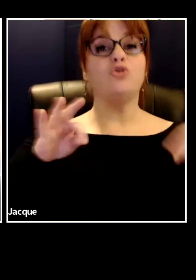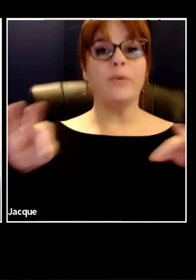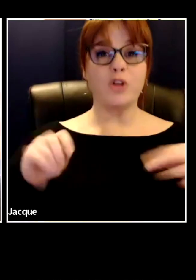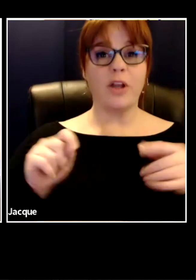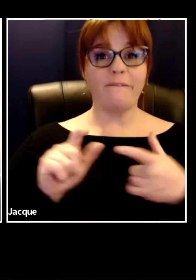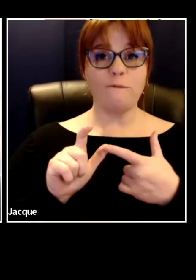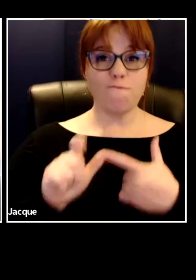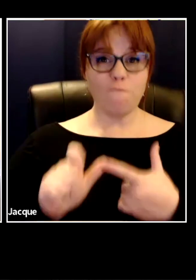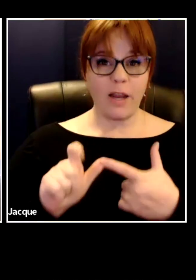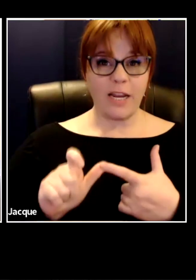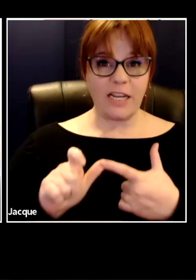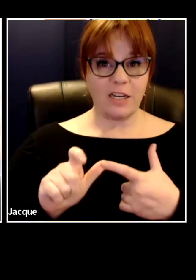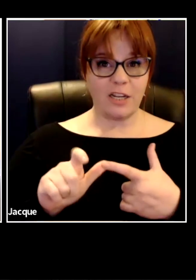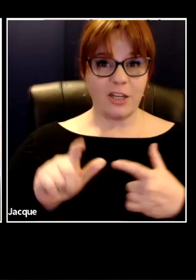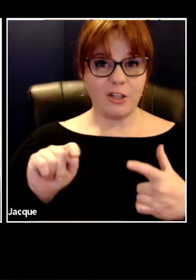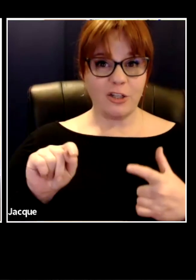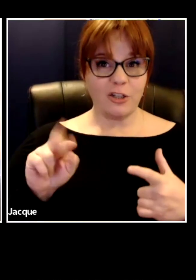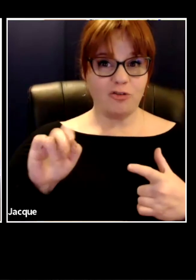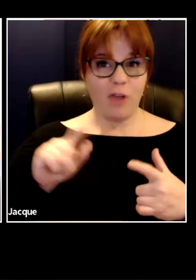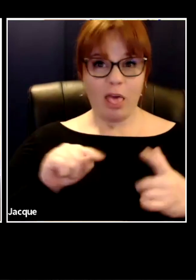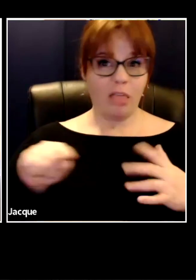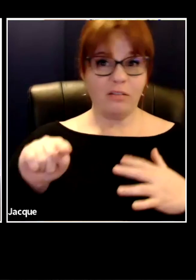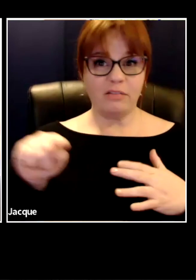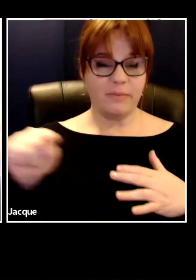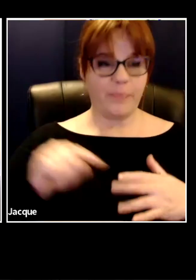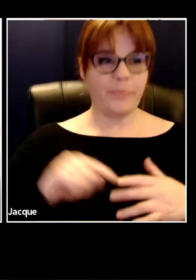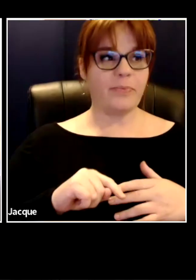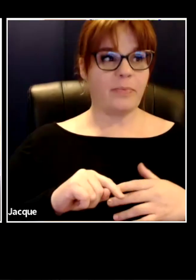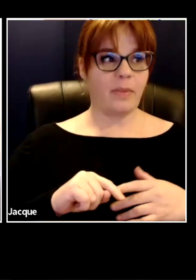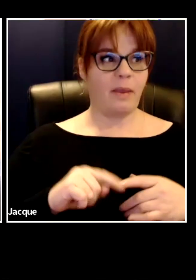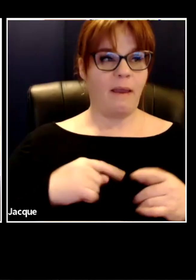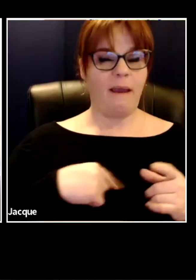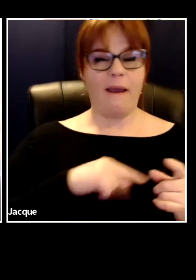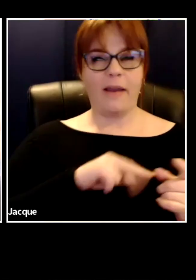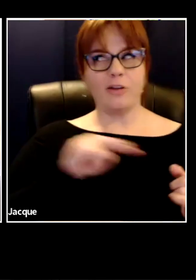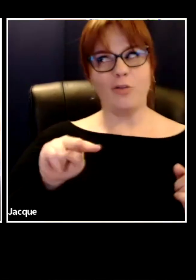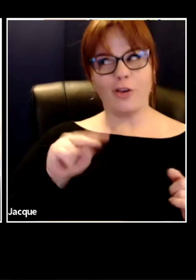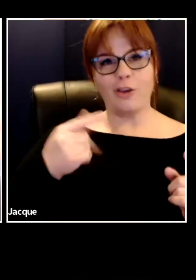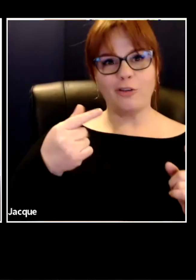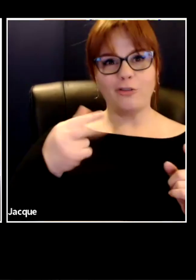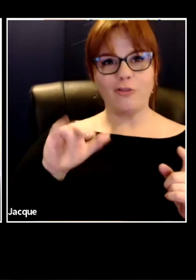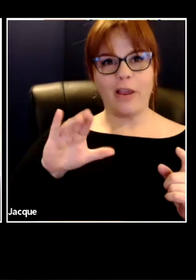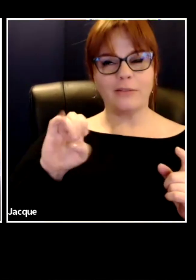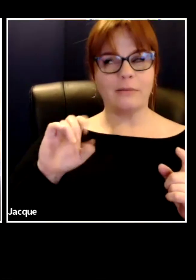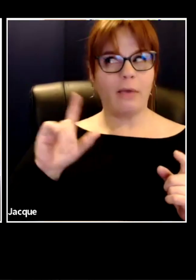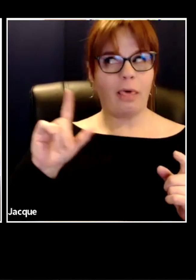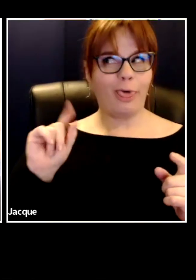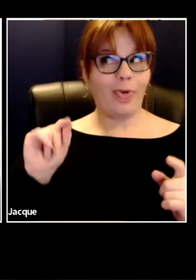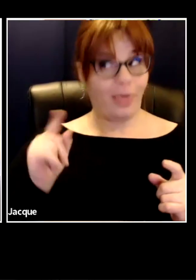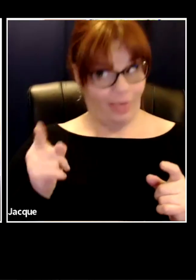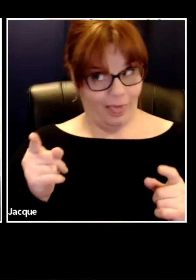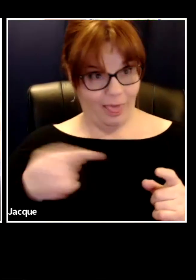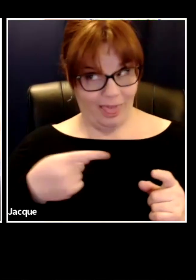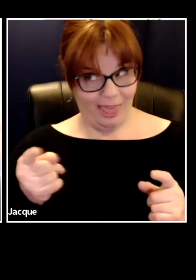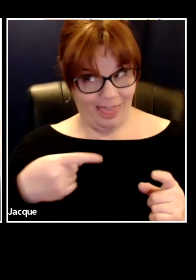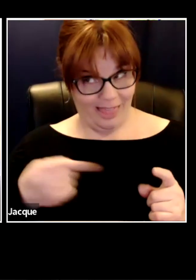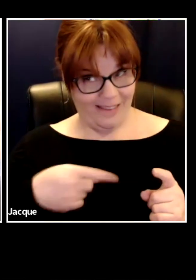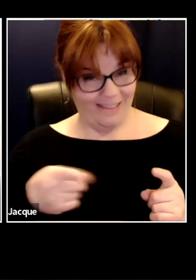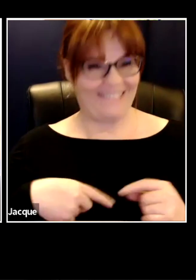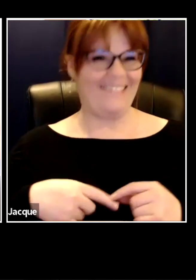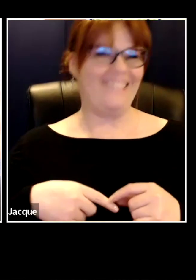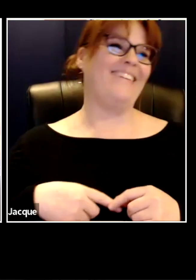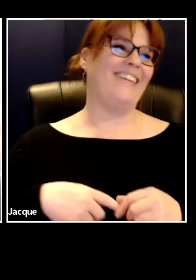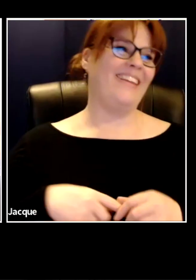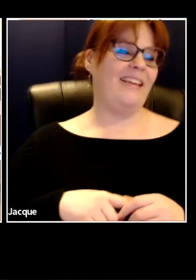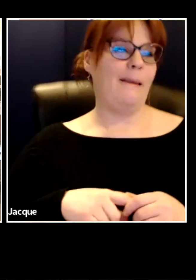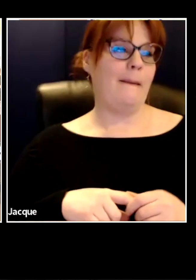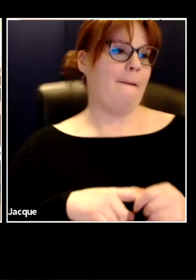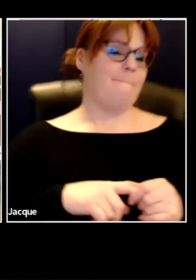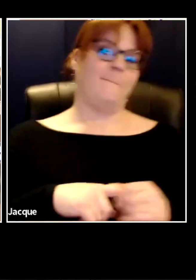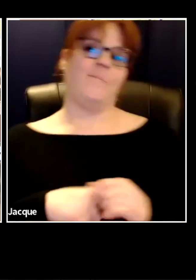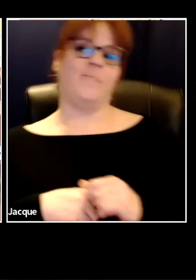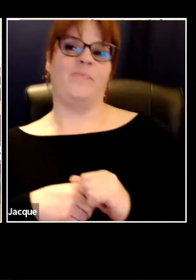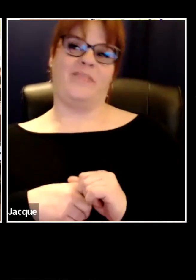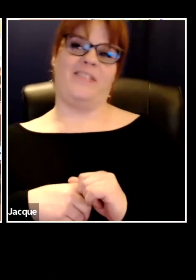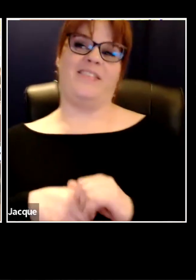trails. That's I I need to wink at Grace a little bit for that one.